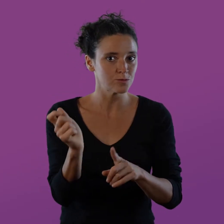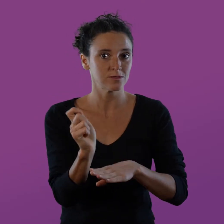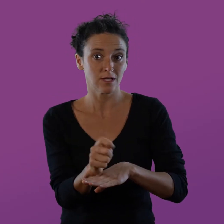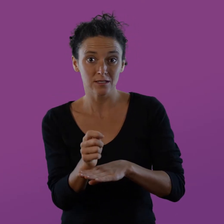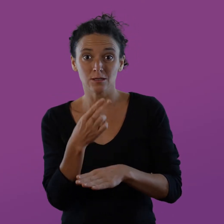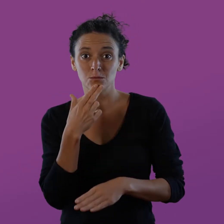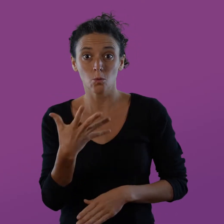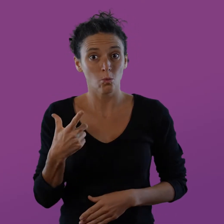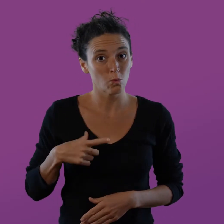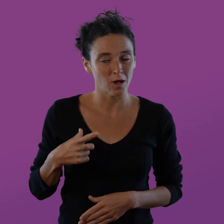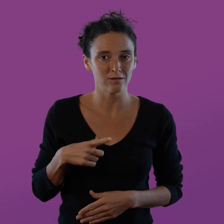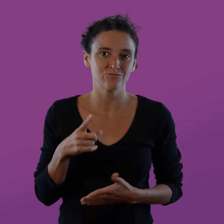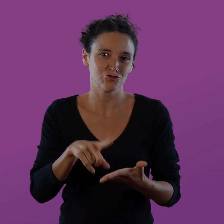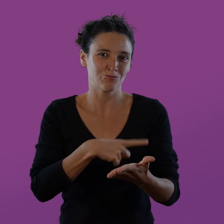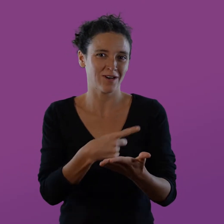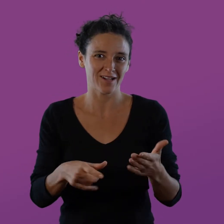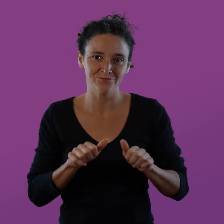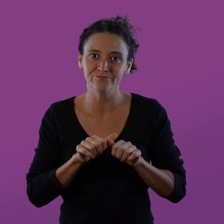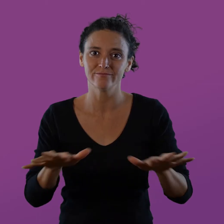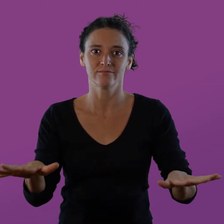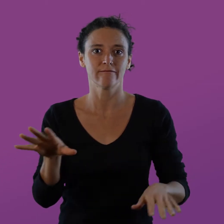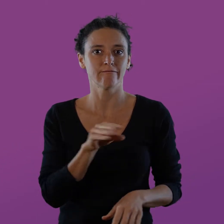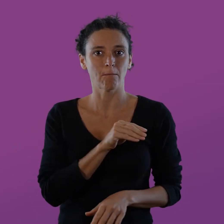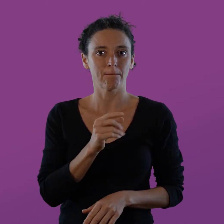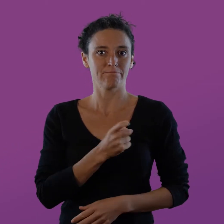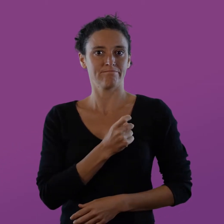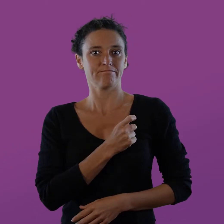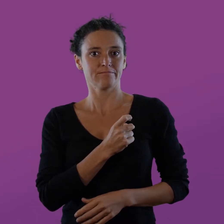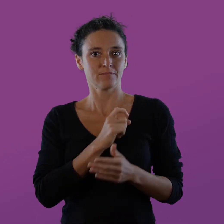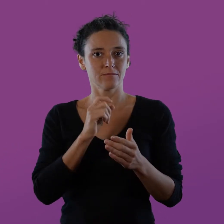LGBTIQ people with disability is heightened by overt and systemic discrimination and -